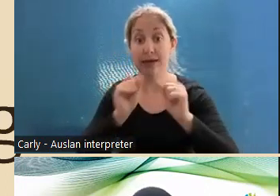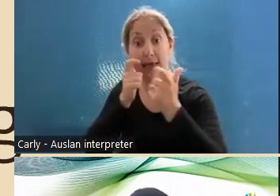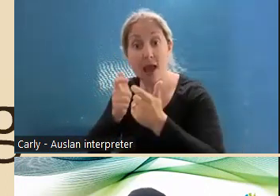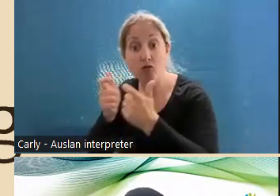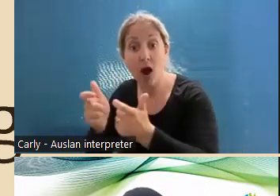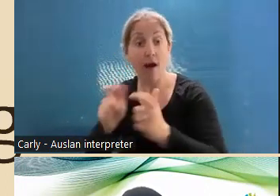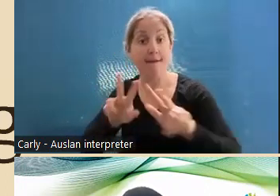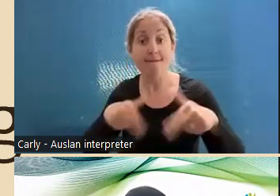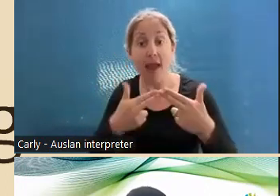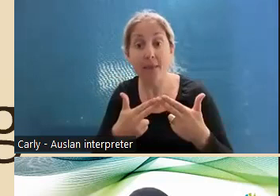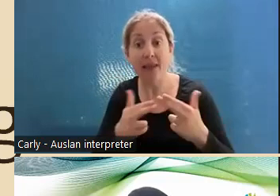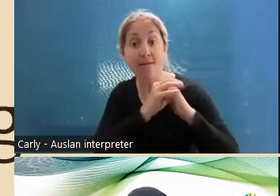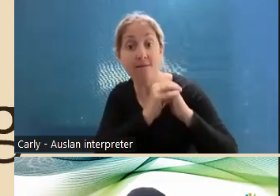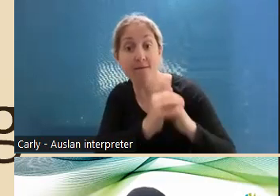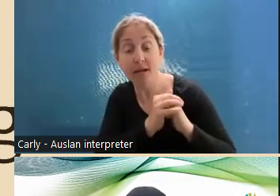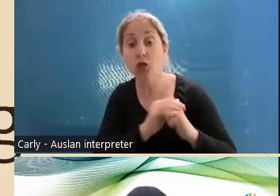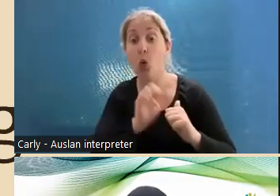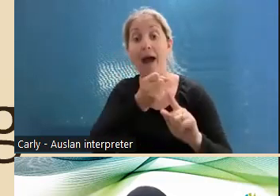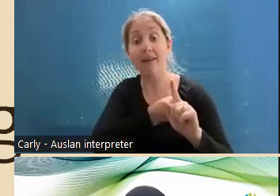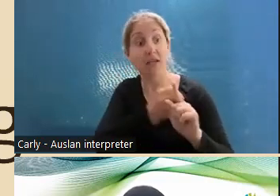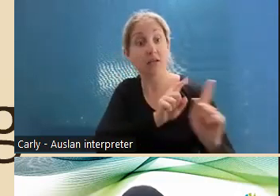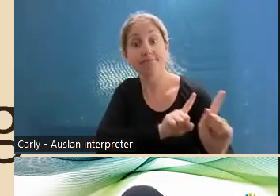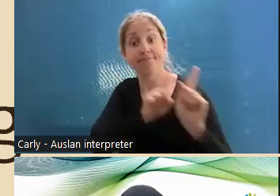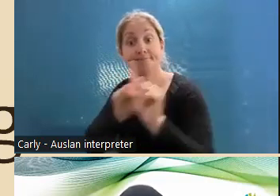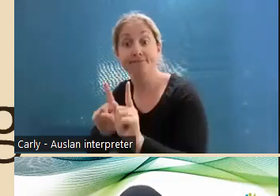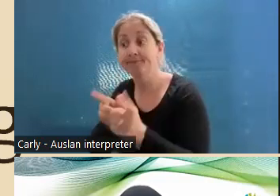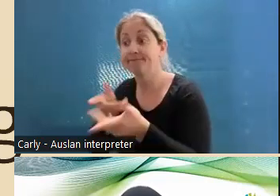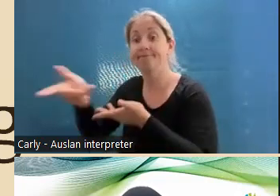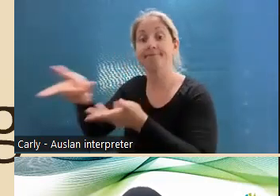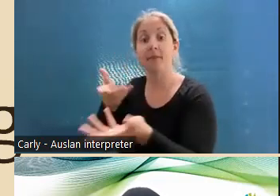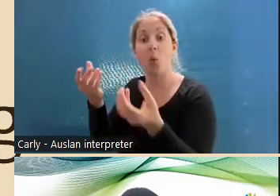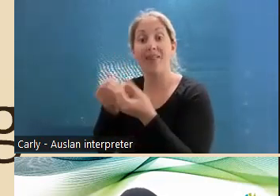advocate present when you engage with the Independent Expert.